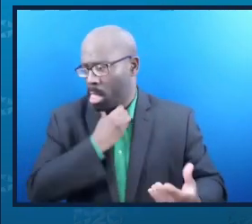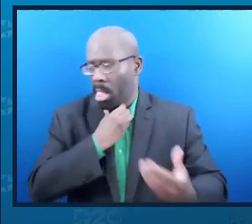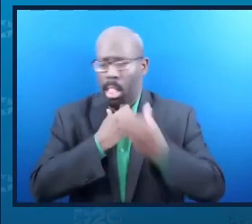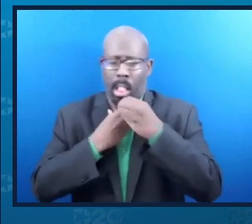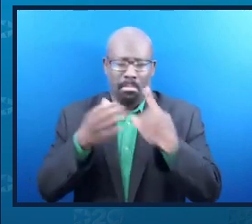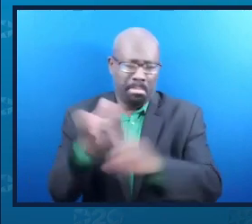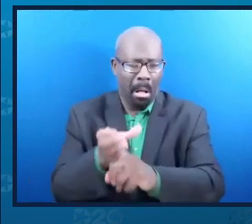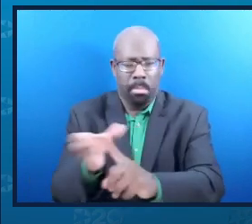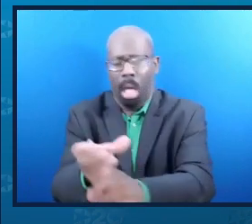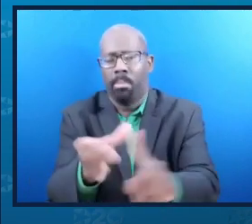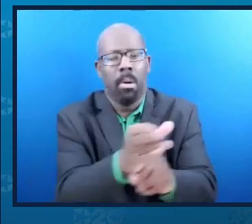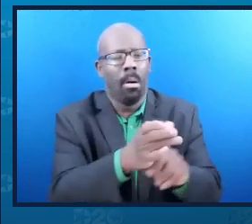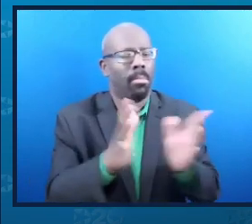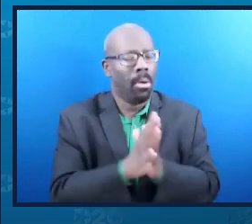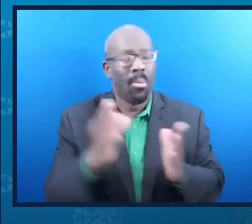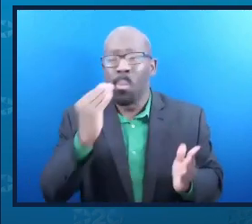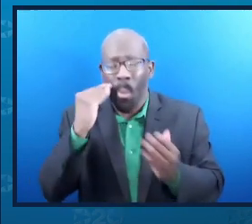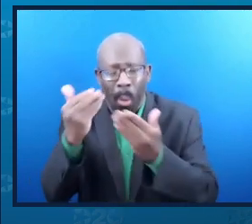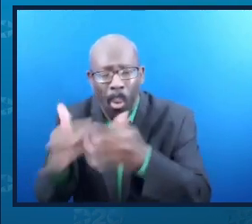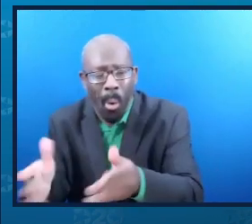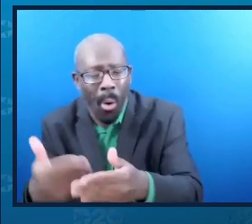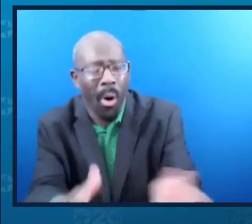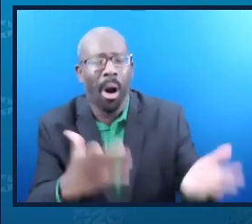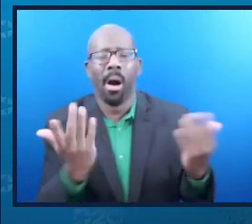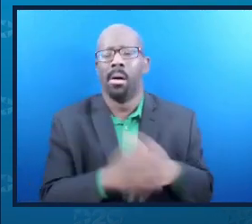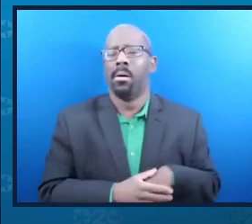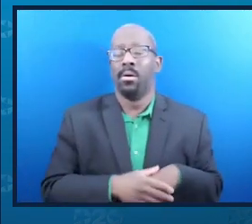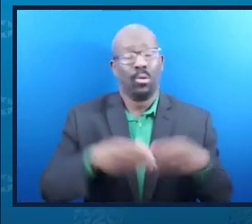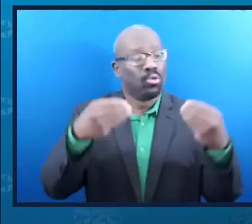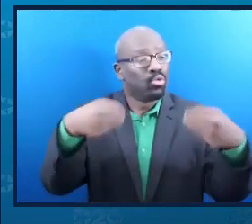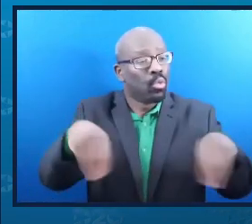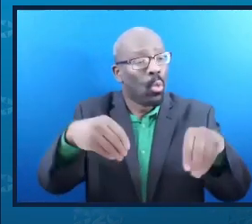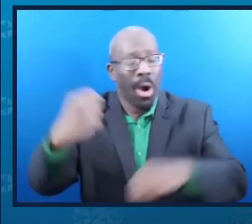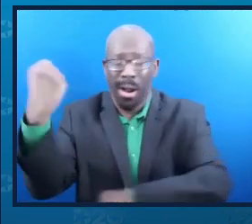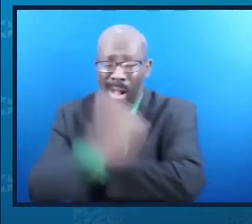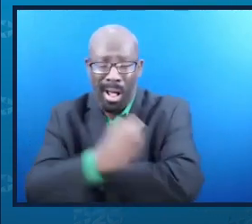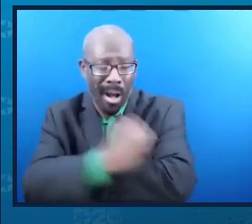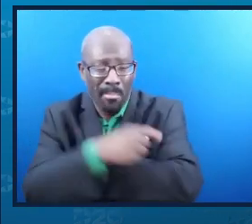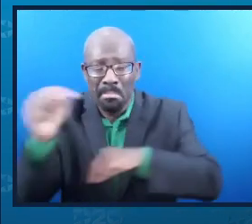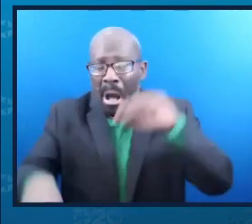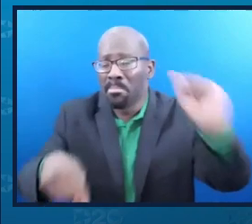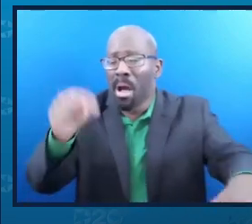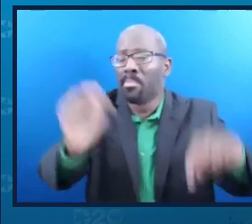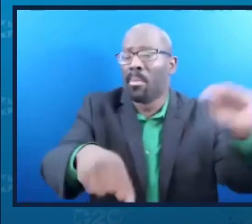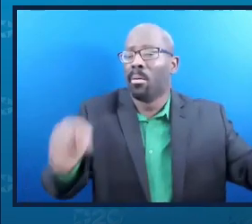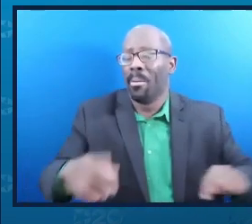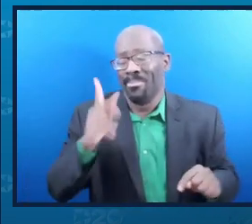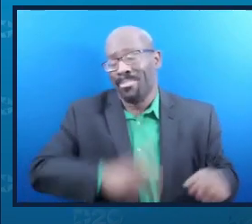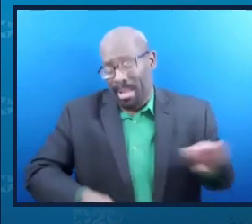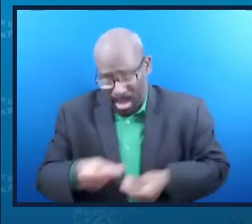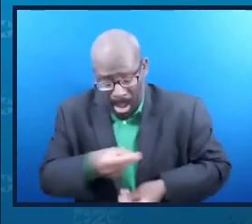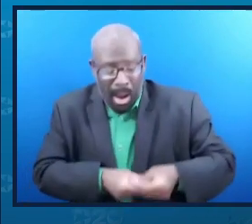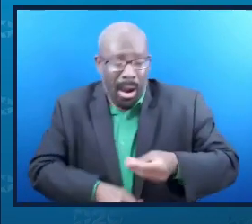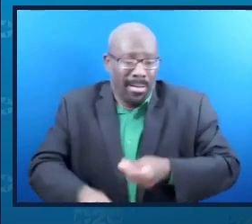THEIR HOMES. MILLIONS OF SMALL BUSINESSES LOSING MONEY EVERY DAY OR